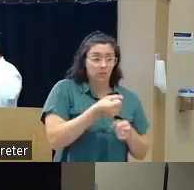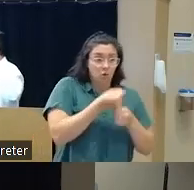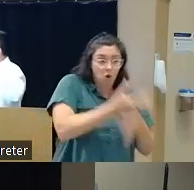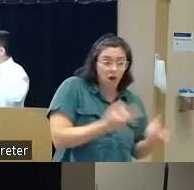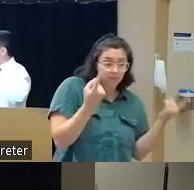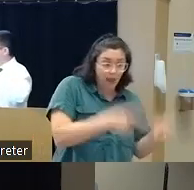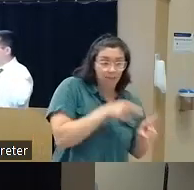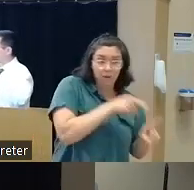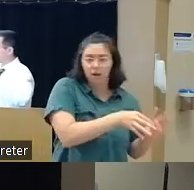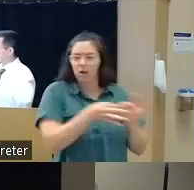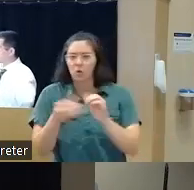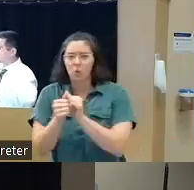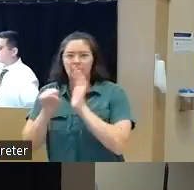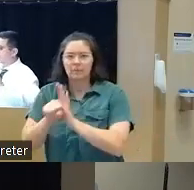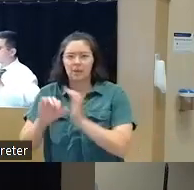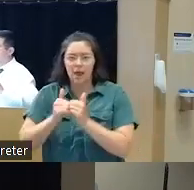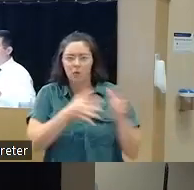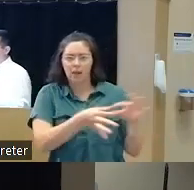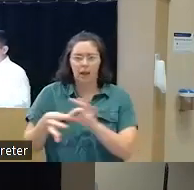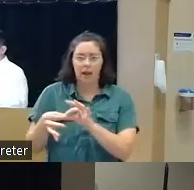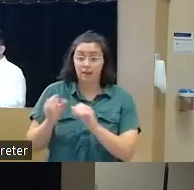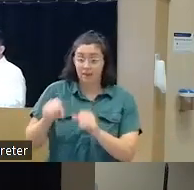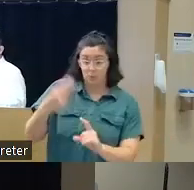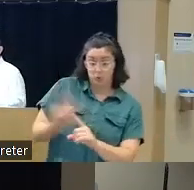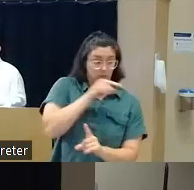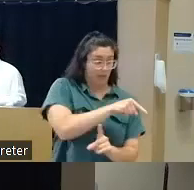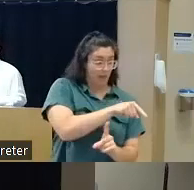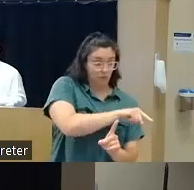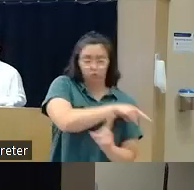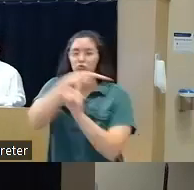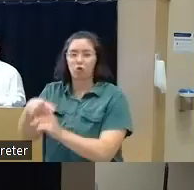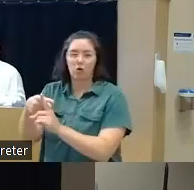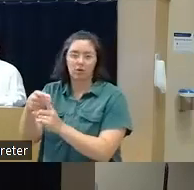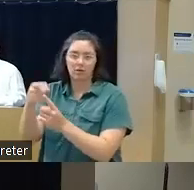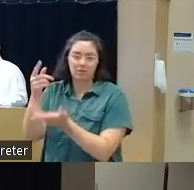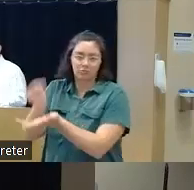happening and a symptom and then can we utilize that information to better Target the brain